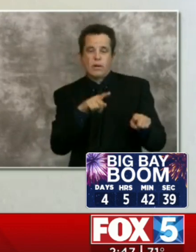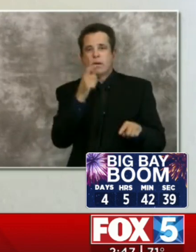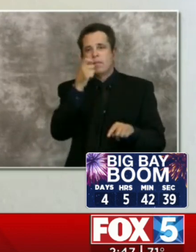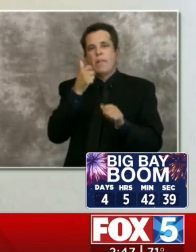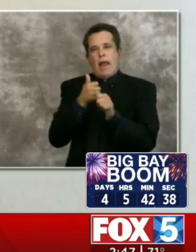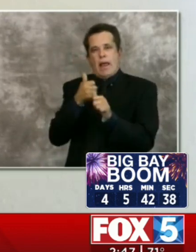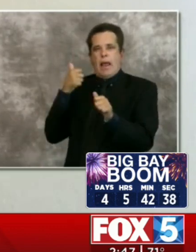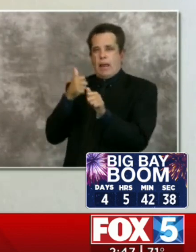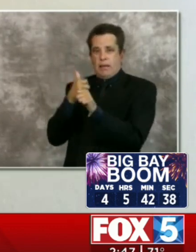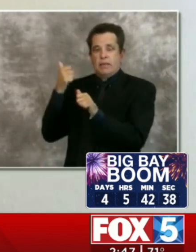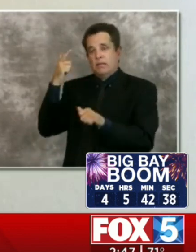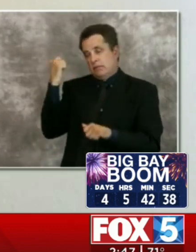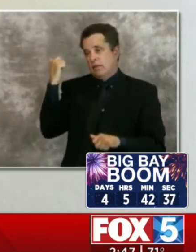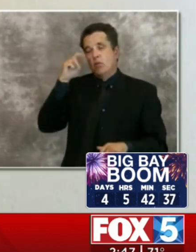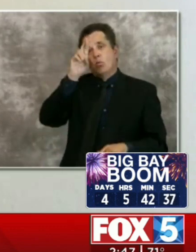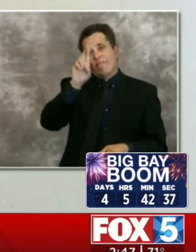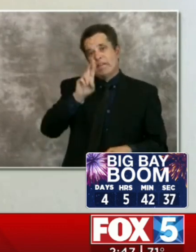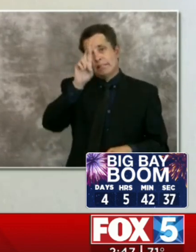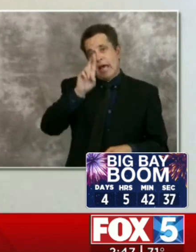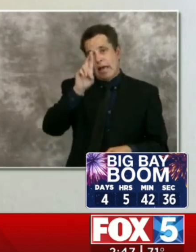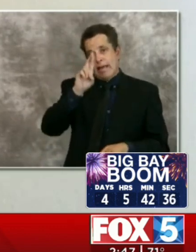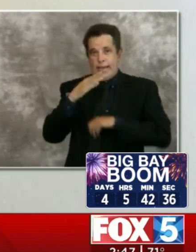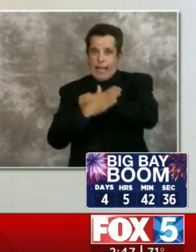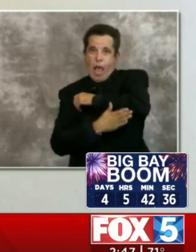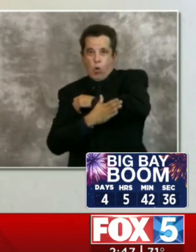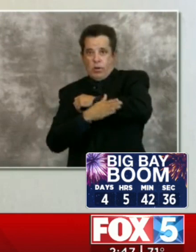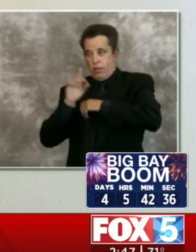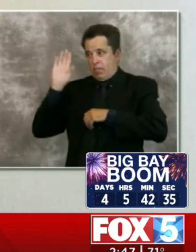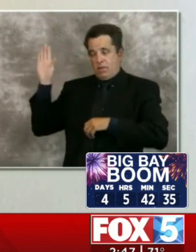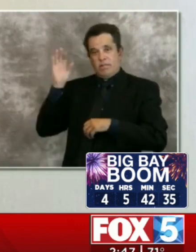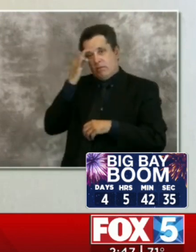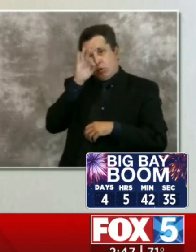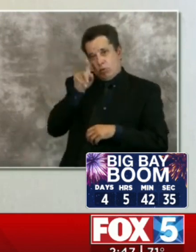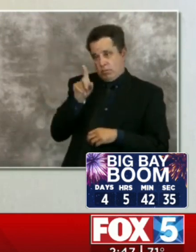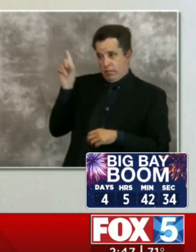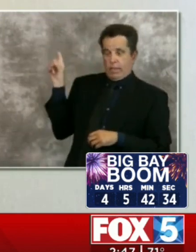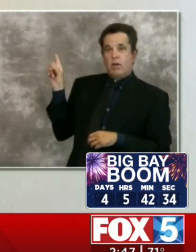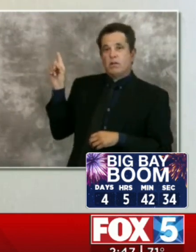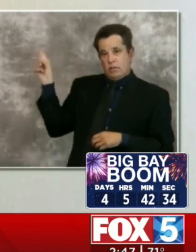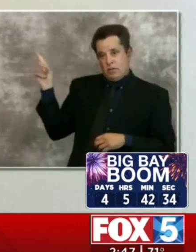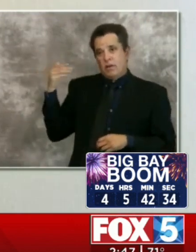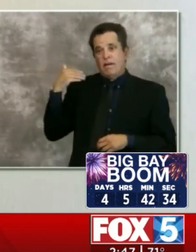BLACK THAT WE NEED TO GET THAT CAN INCREASE IN CASES. AND THE CORRESPONDING TO GET TO INCREASE IN HOPITAL DE.